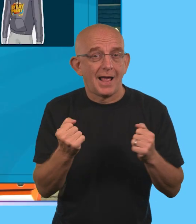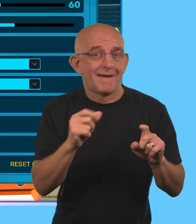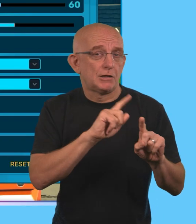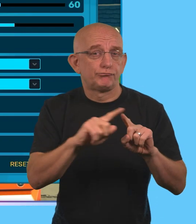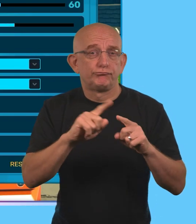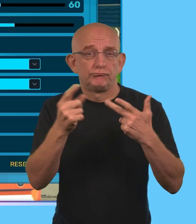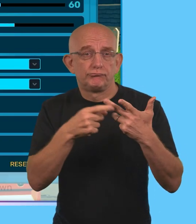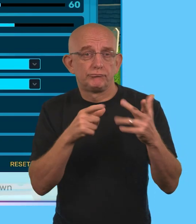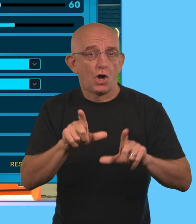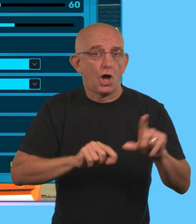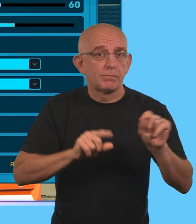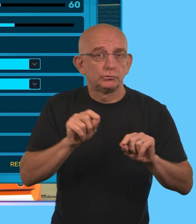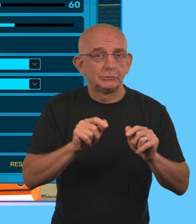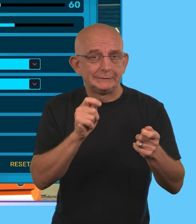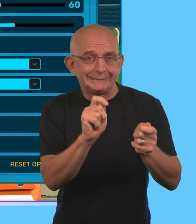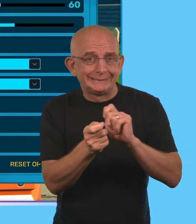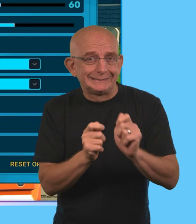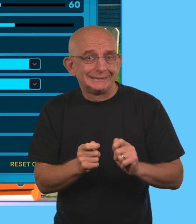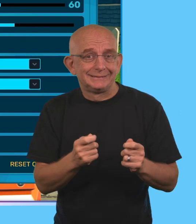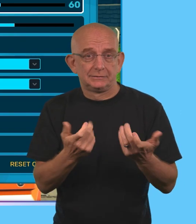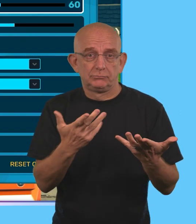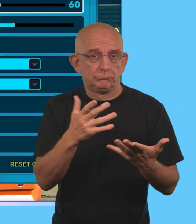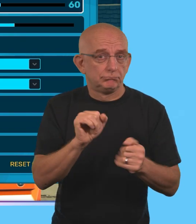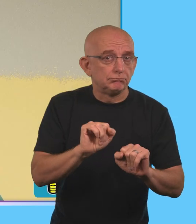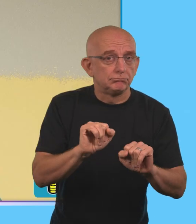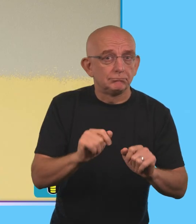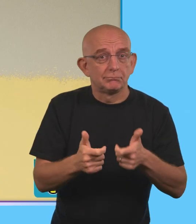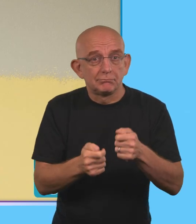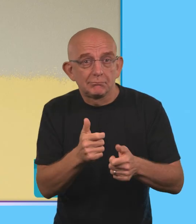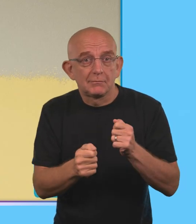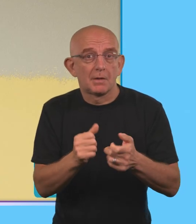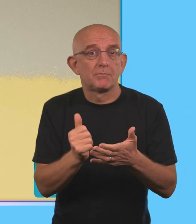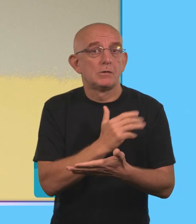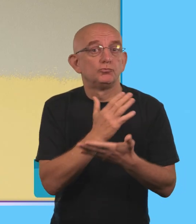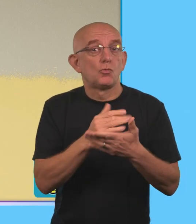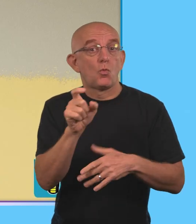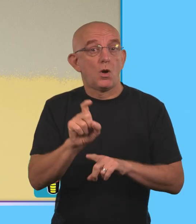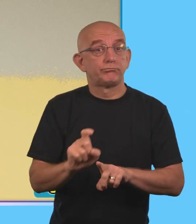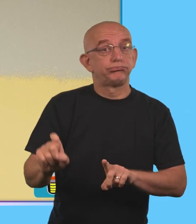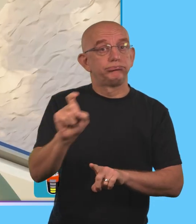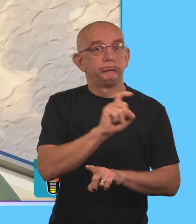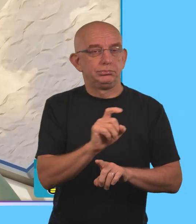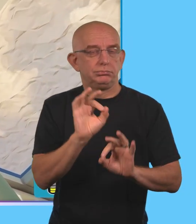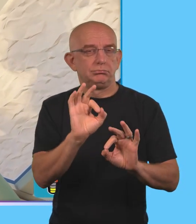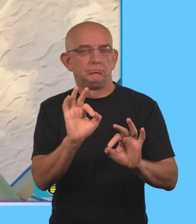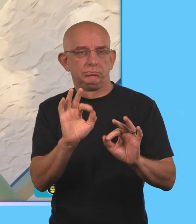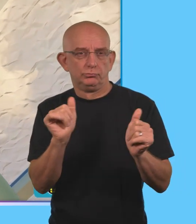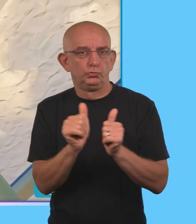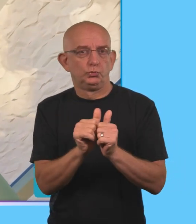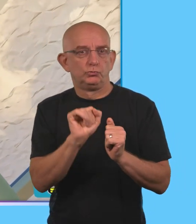There are a variety of options to fine tune how you play, making sure that your spray tool is perfectly suited to your preferences.